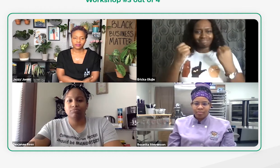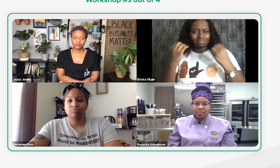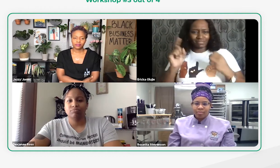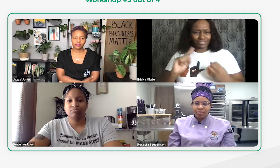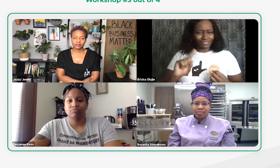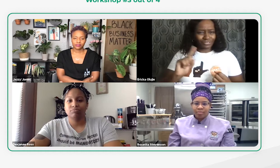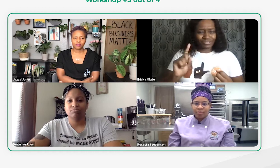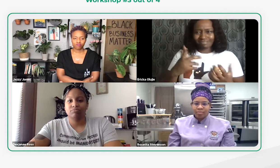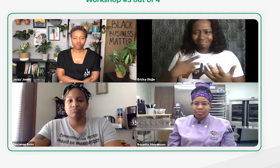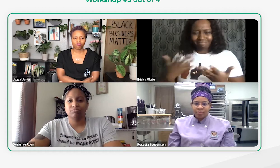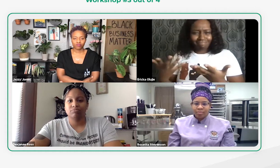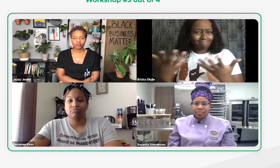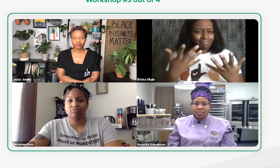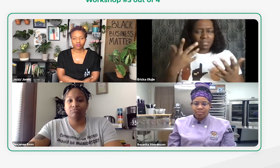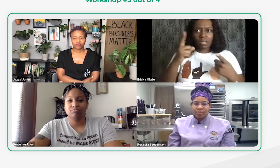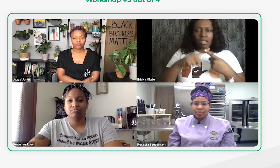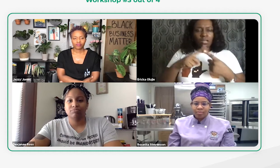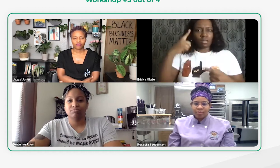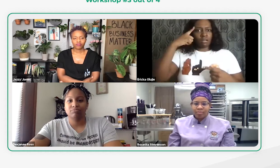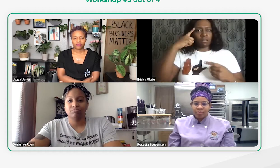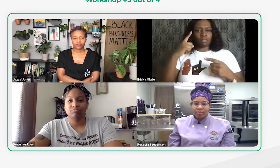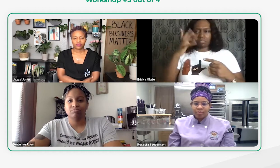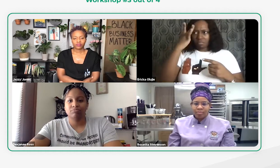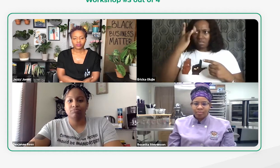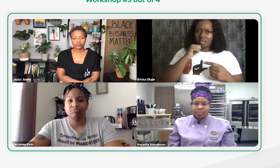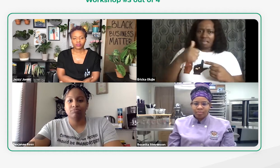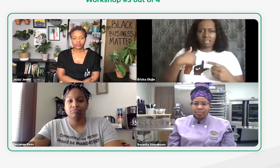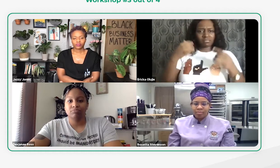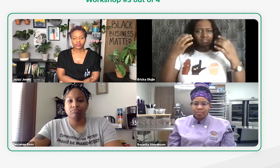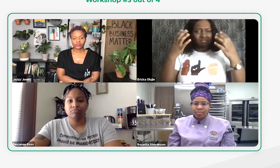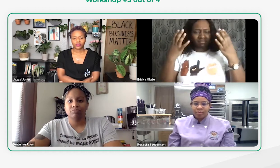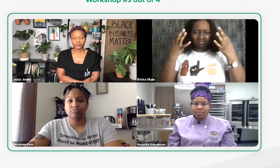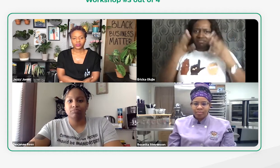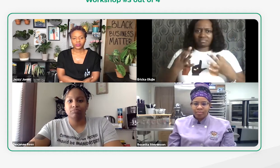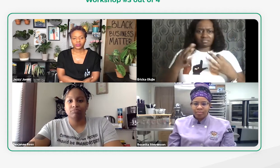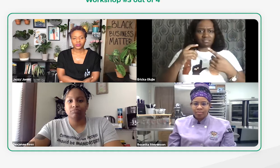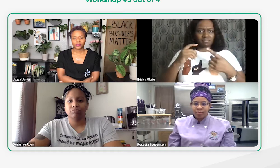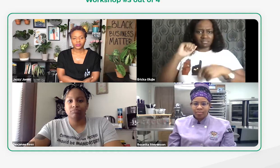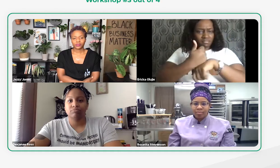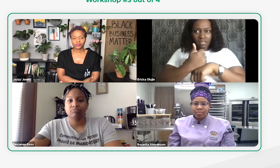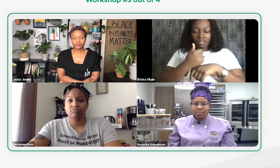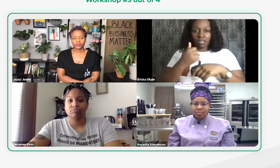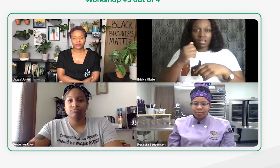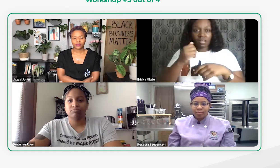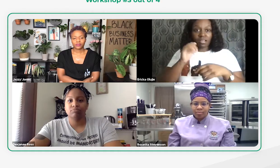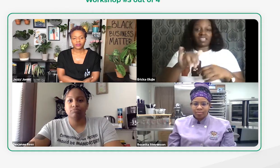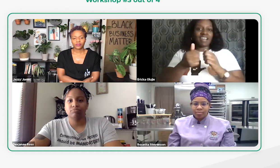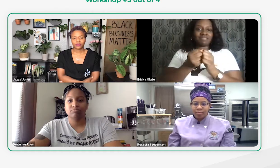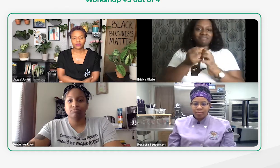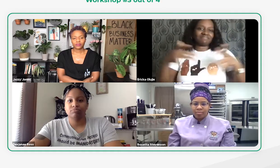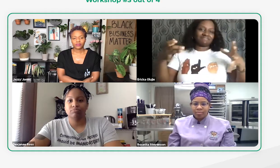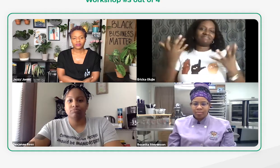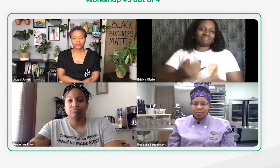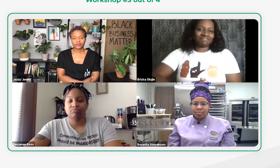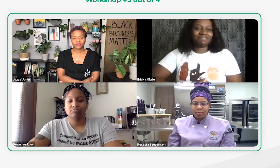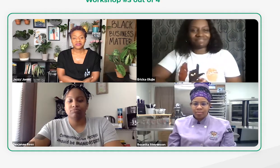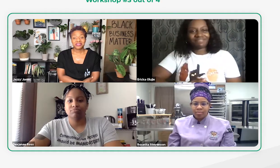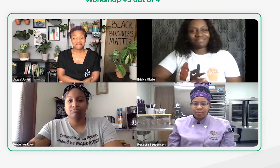wanted to contribute to my deaf culture as well as fashion. I went ahead and decided to be an